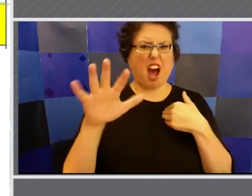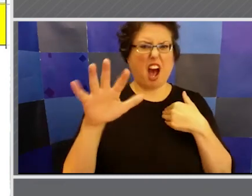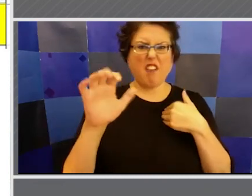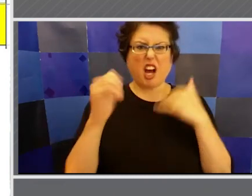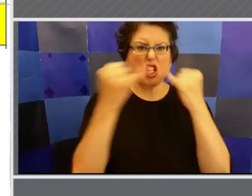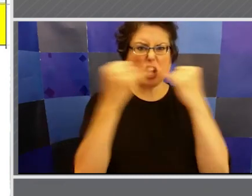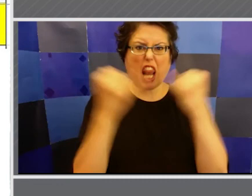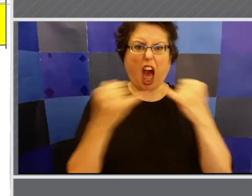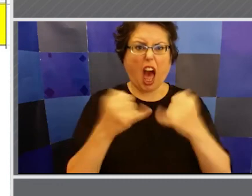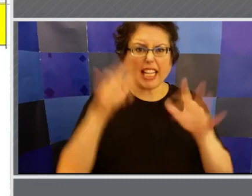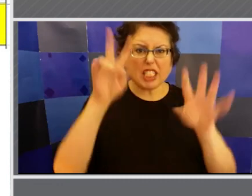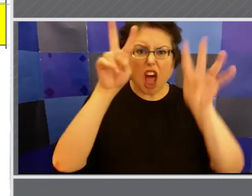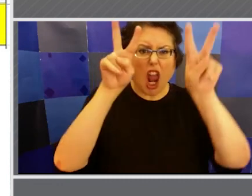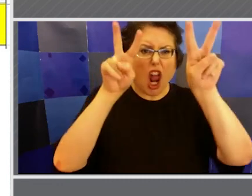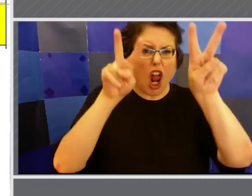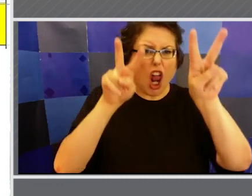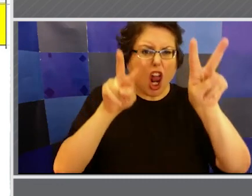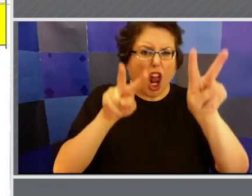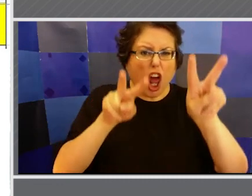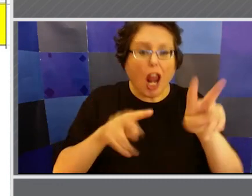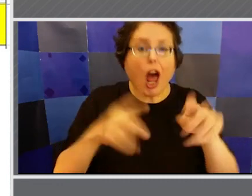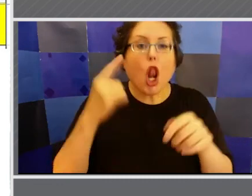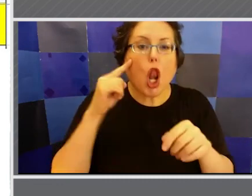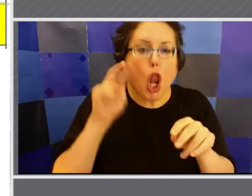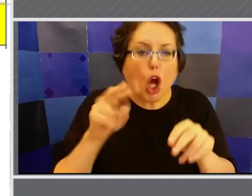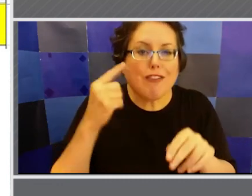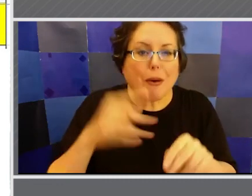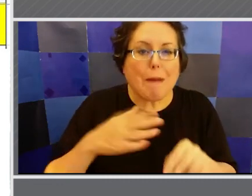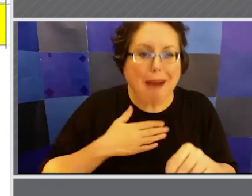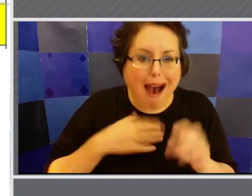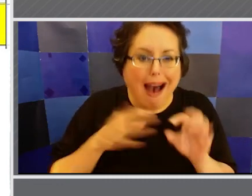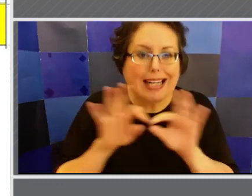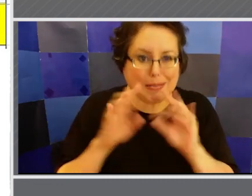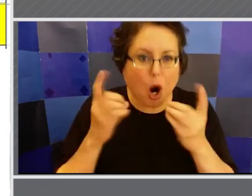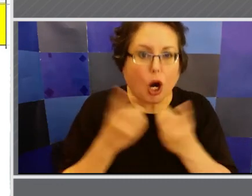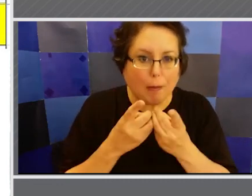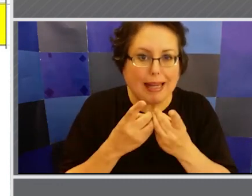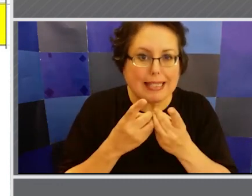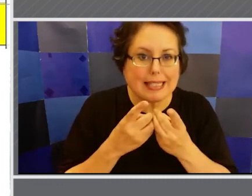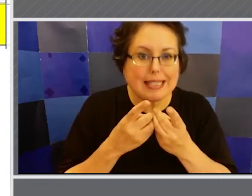just sort for my department, see what's in there and then distribute these project managers